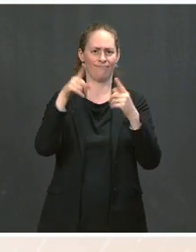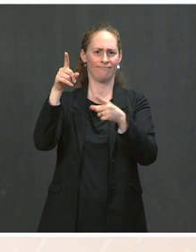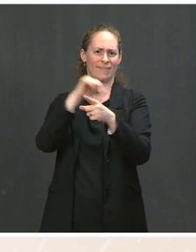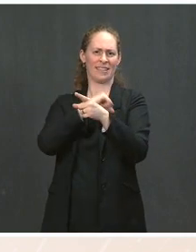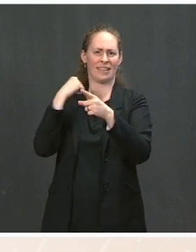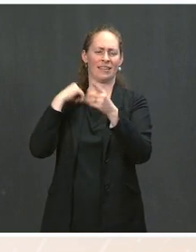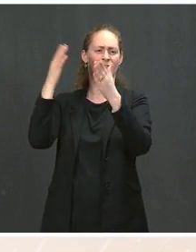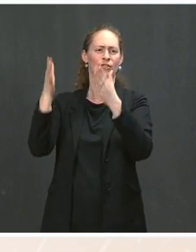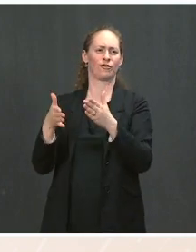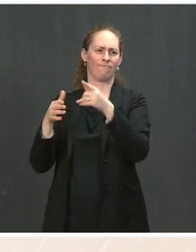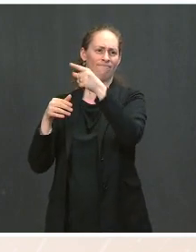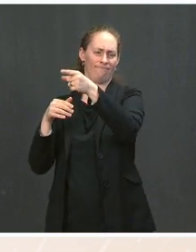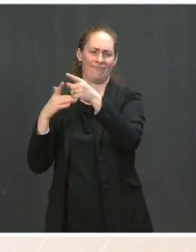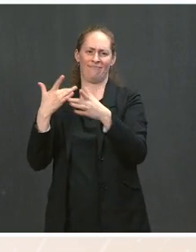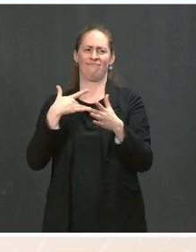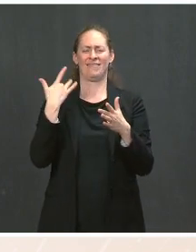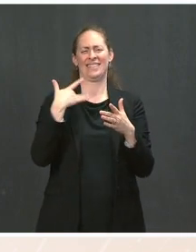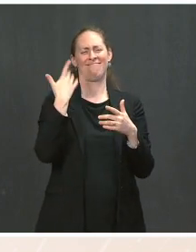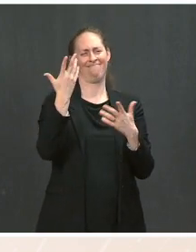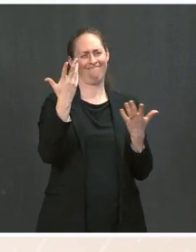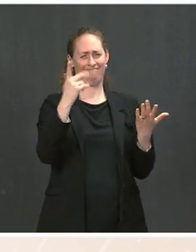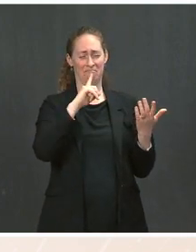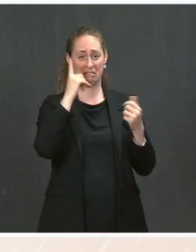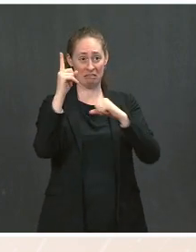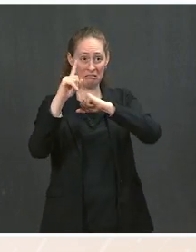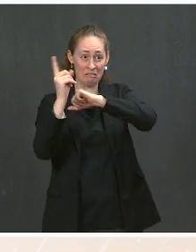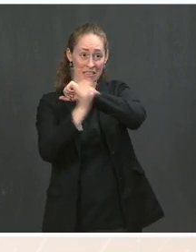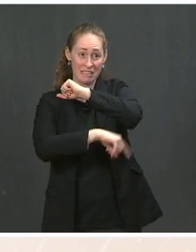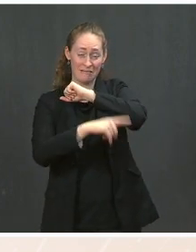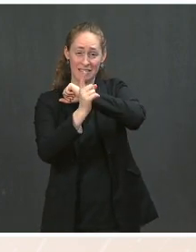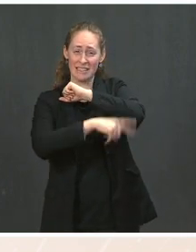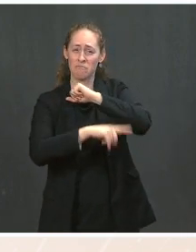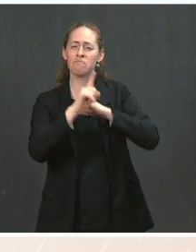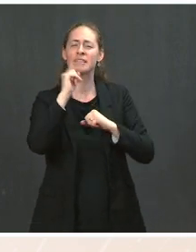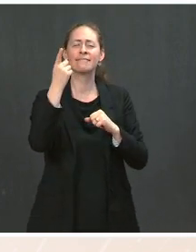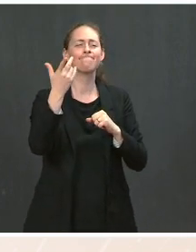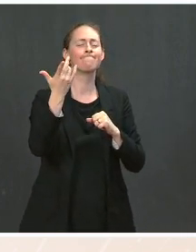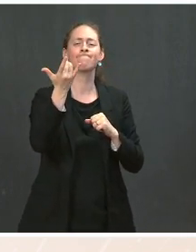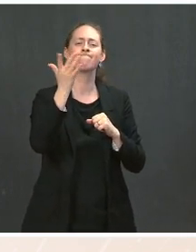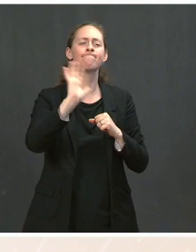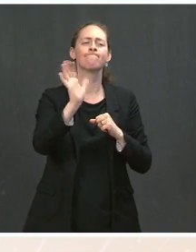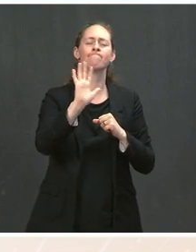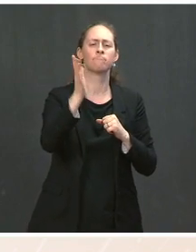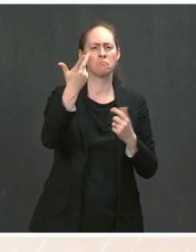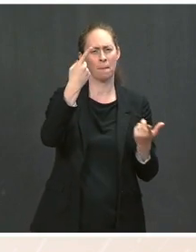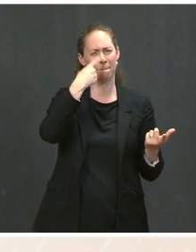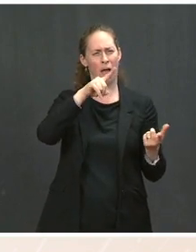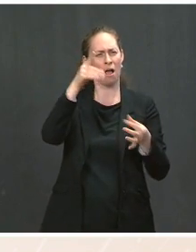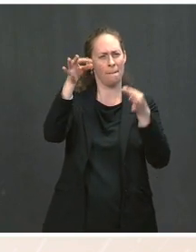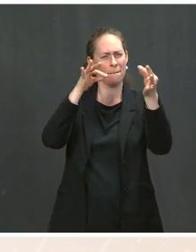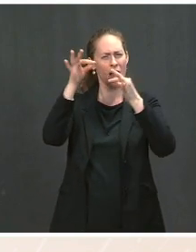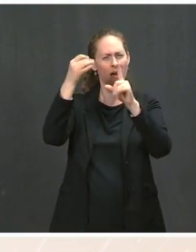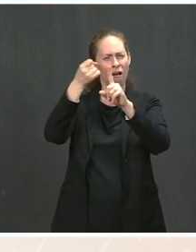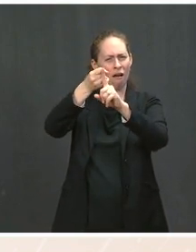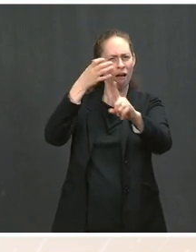weren't a part of this package. And so I was wondering if you could respond to both of those, and maybe explain, if this is a more modest package